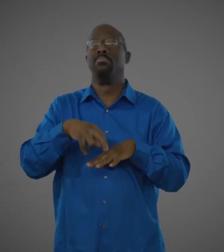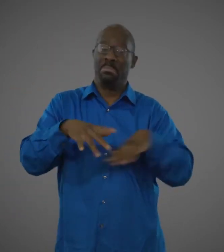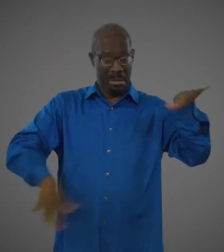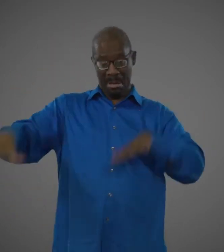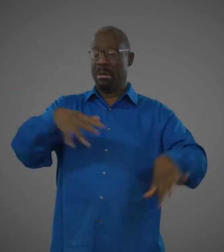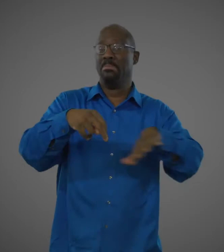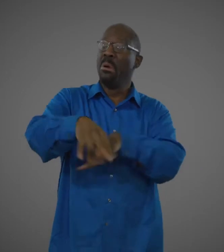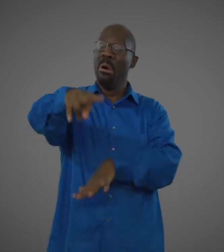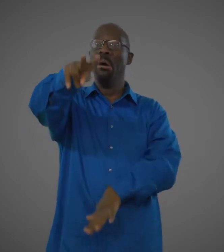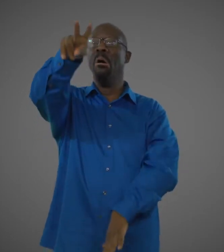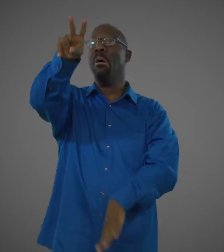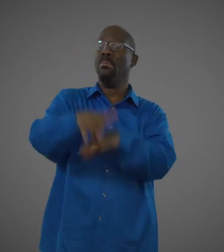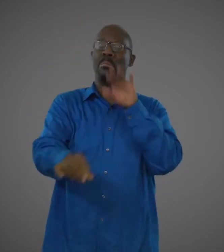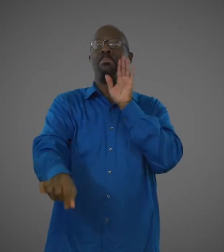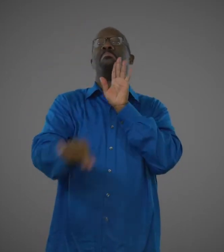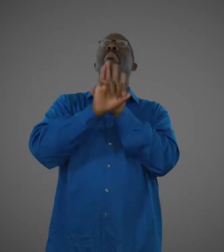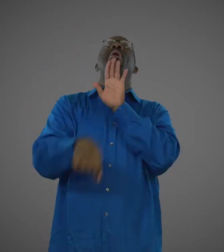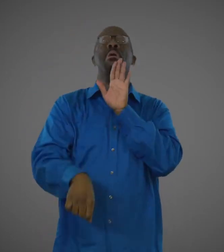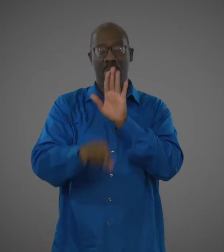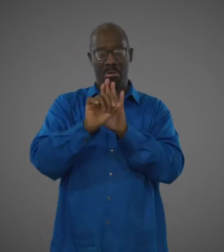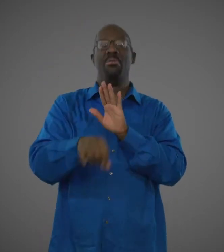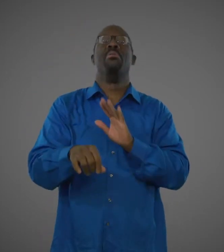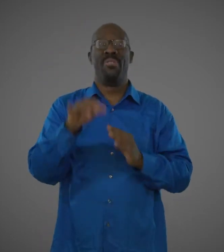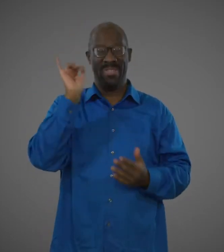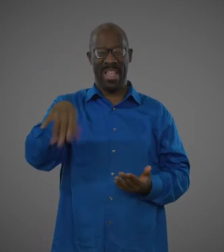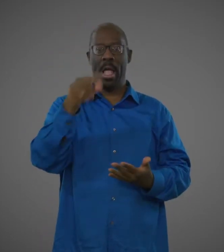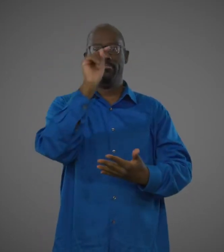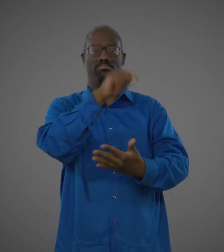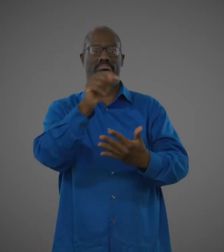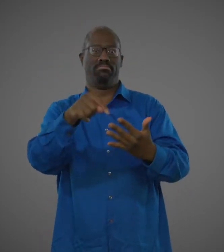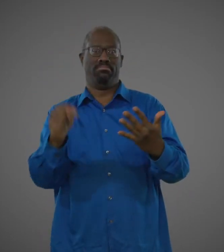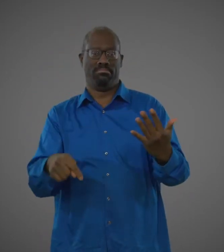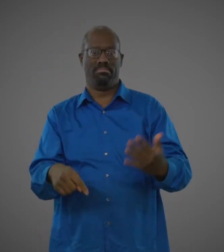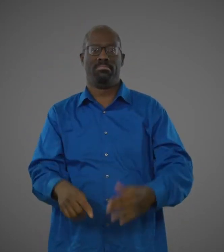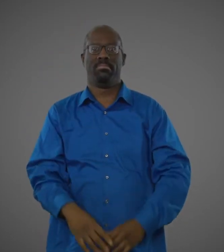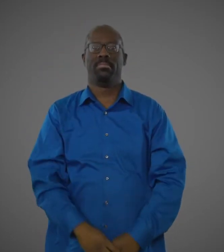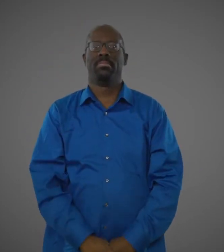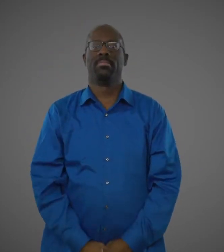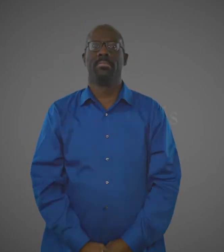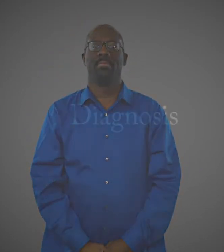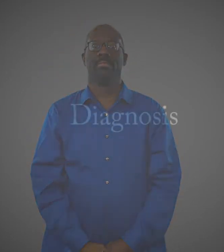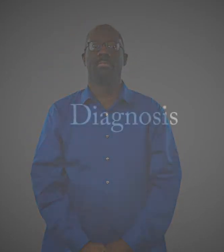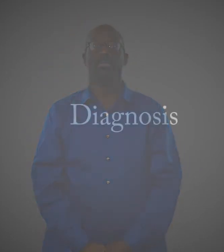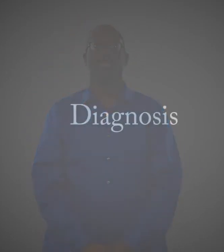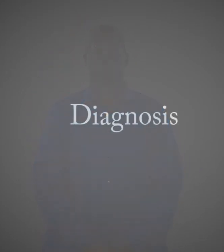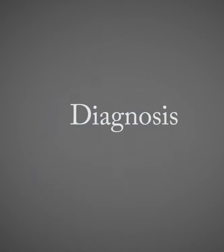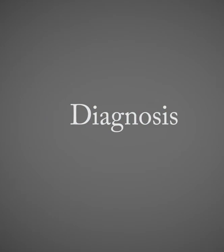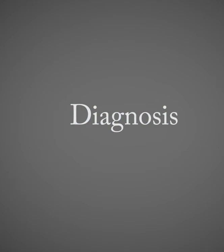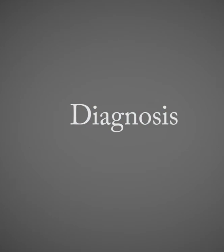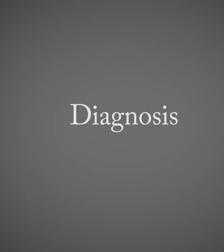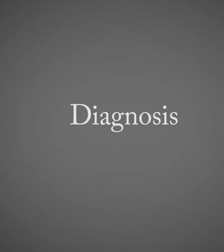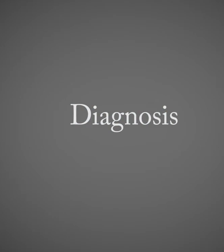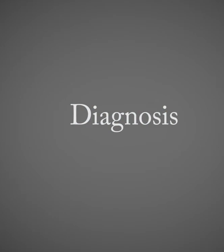If you slip on ice you might hit your head when you fall. These are just a few examples of how a head injury might occur.